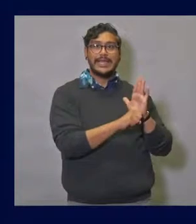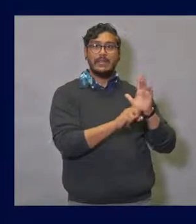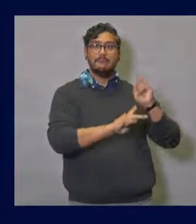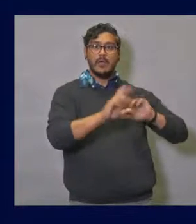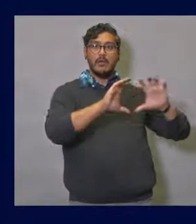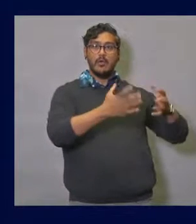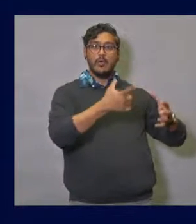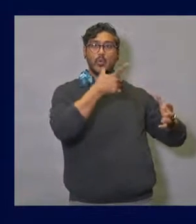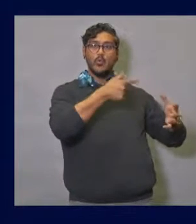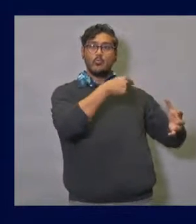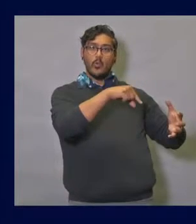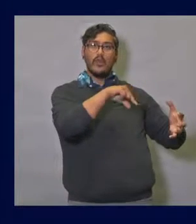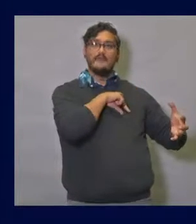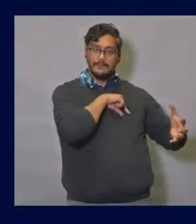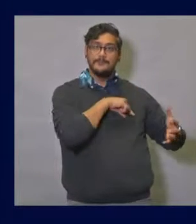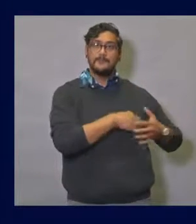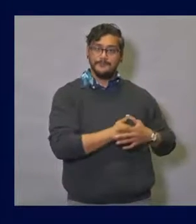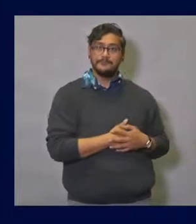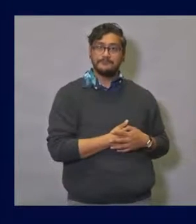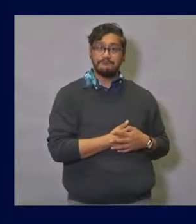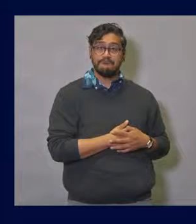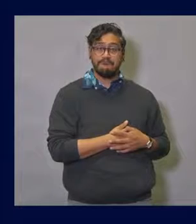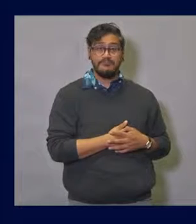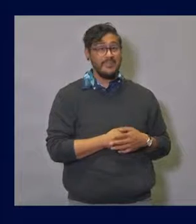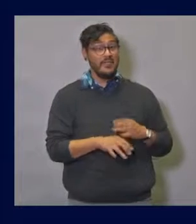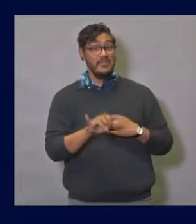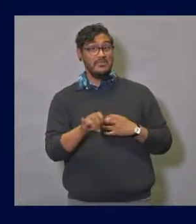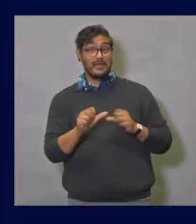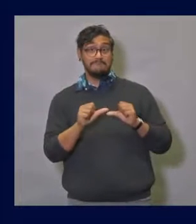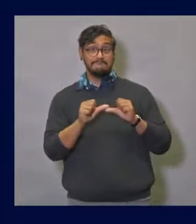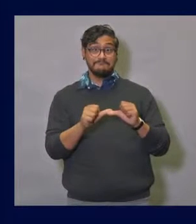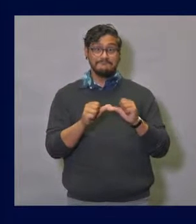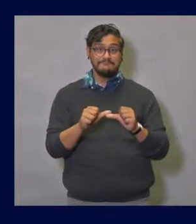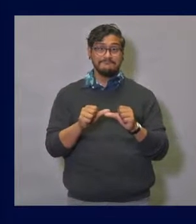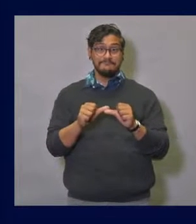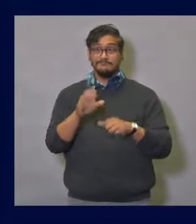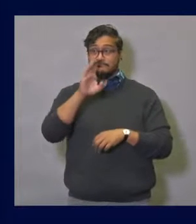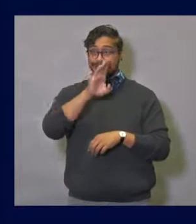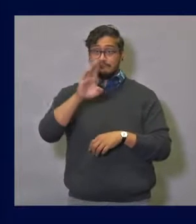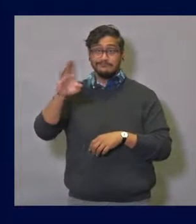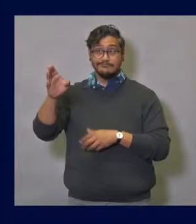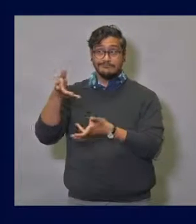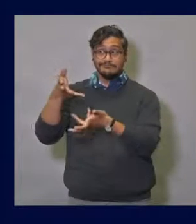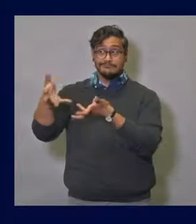THE PROVISION AFFECTS INTO THE STATE'S PRIORITIZE POPULATIONS